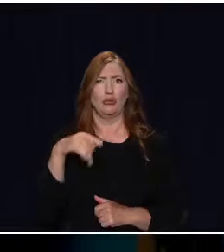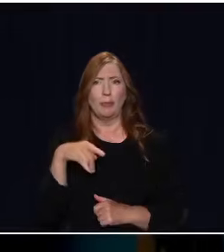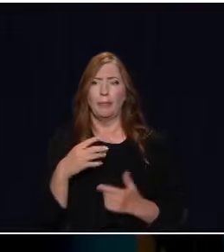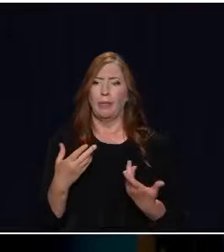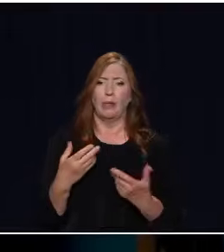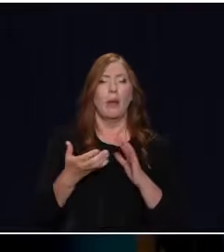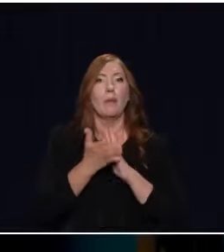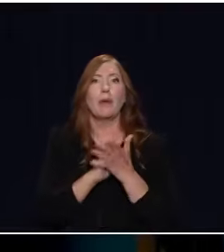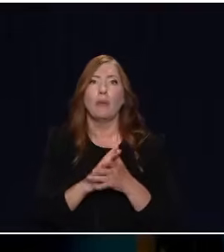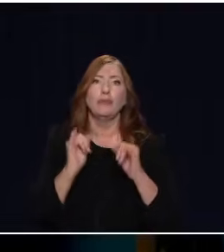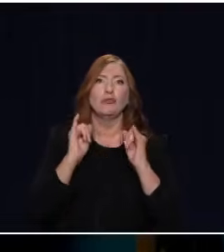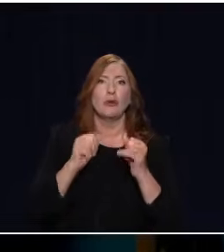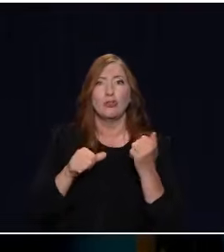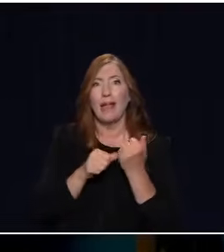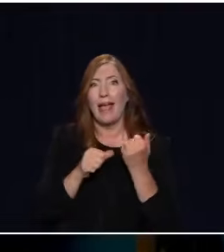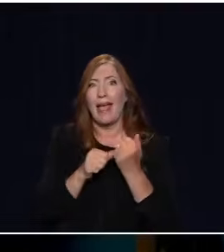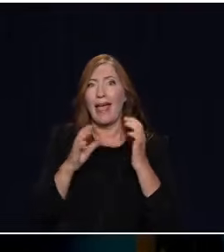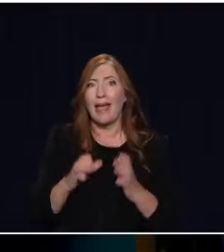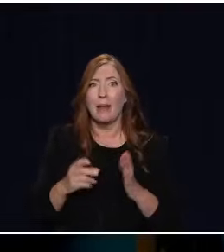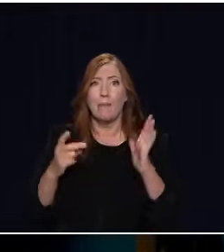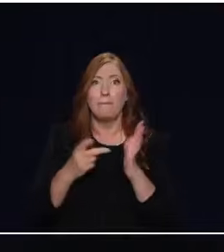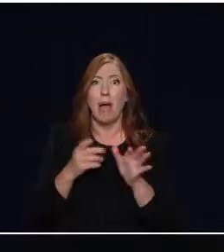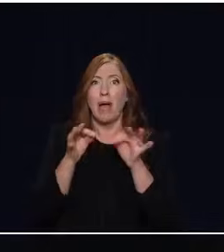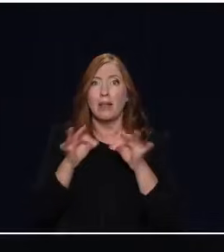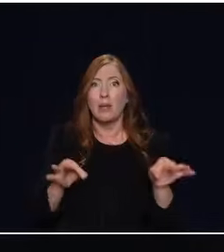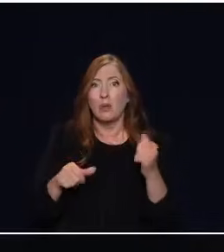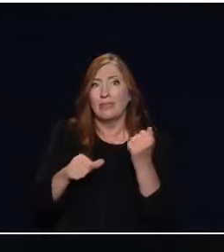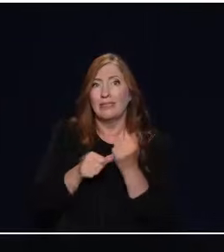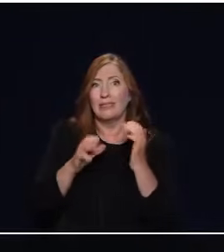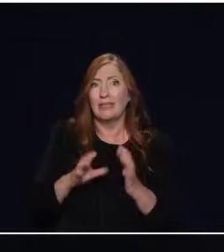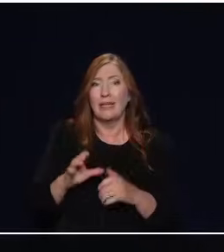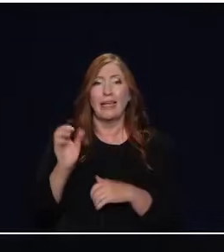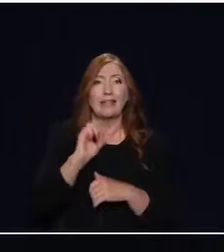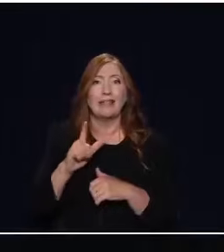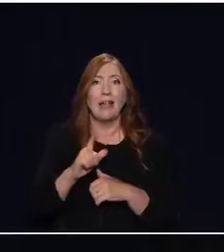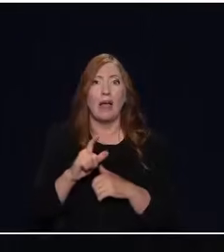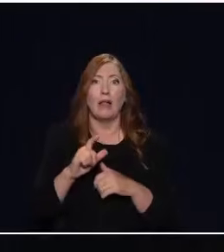APPRENTICESHIP. WE CAN START APPRENTICESHIPS